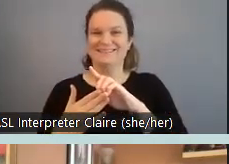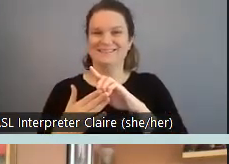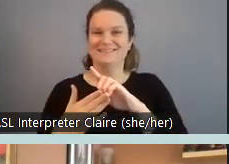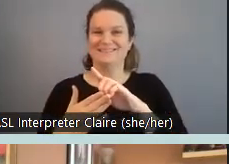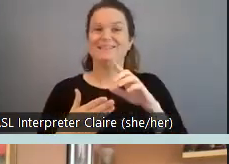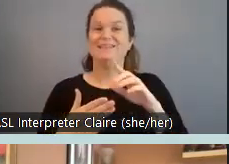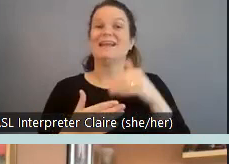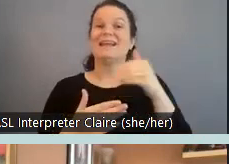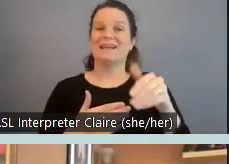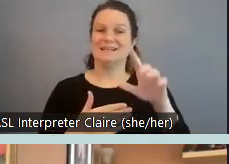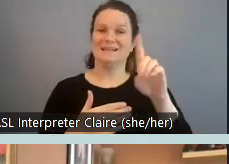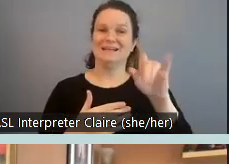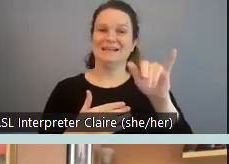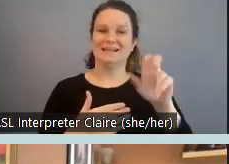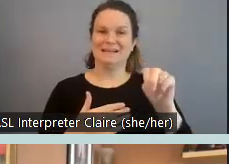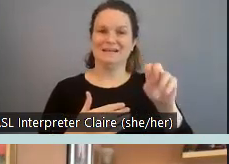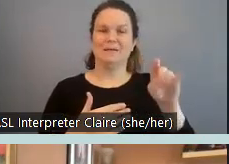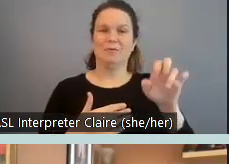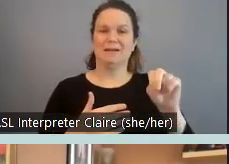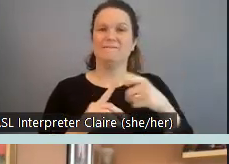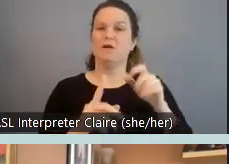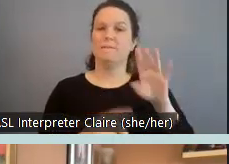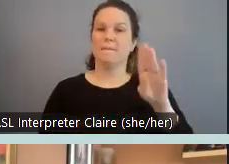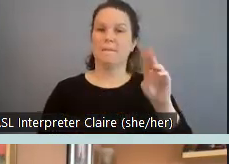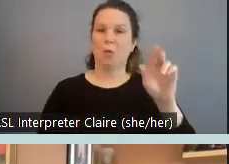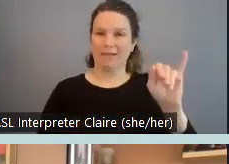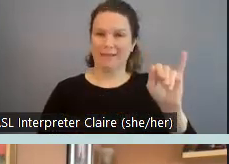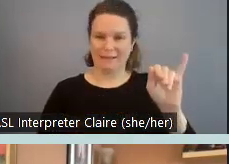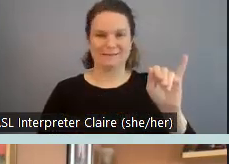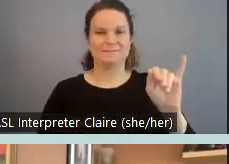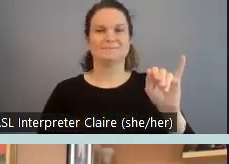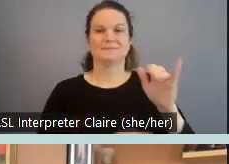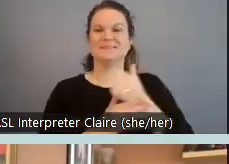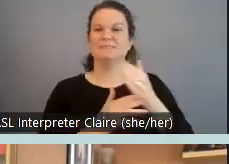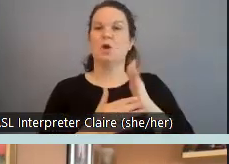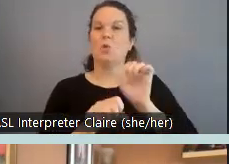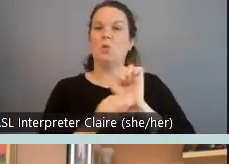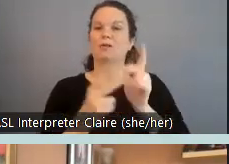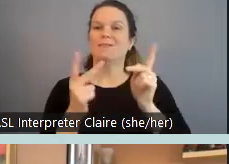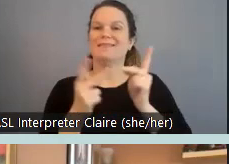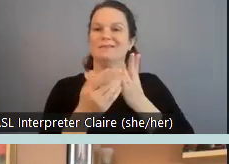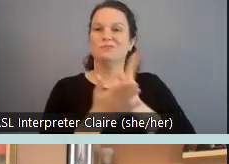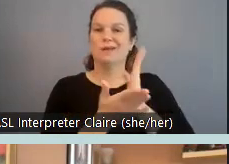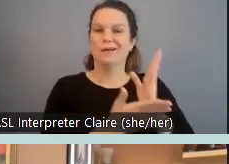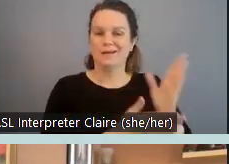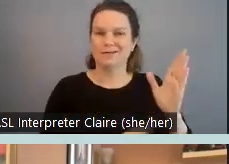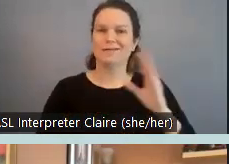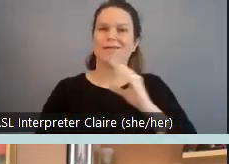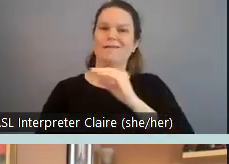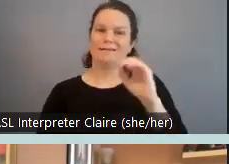from Oregon Bureau of Labor and Industries will share about workplace